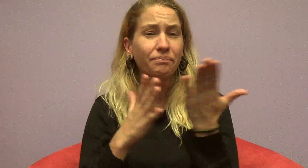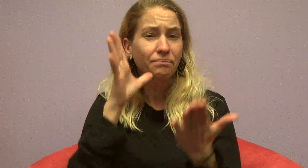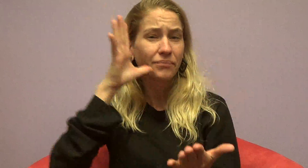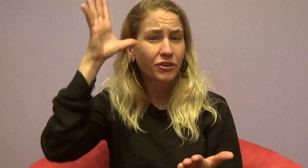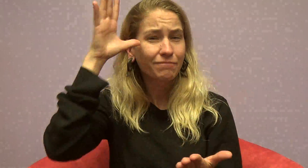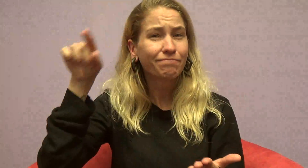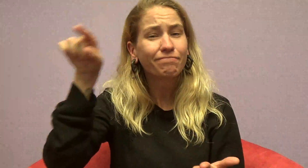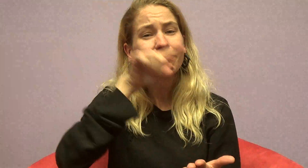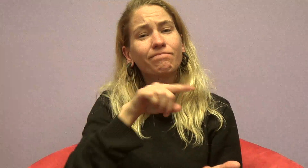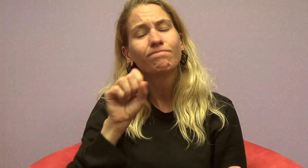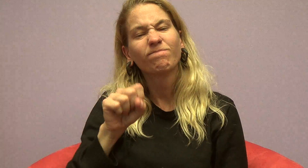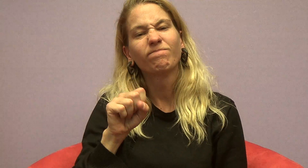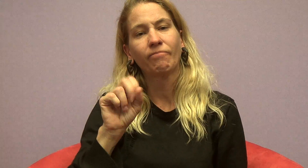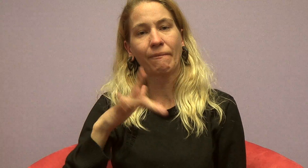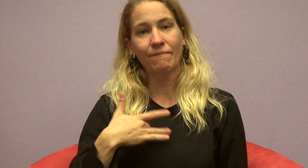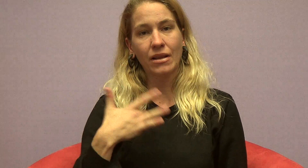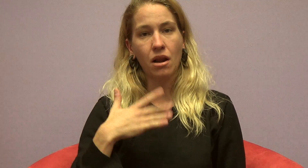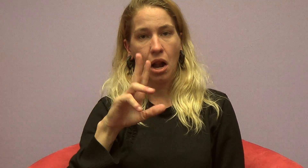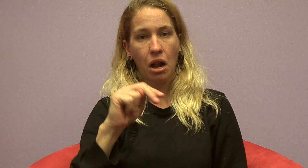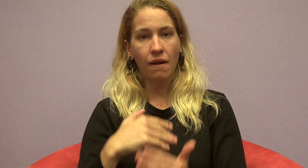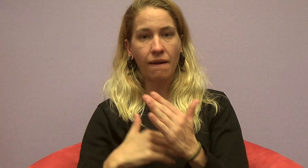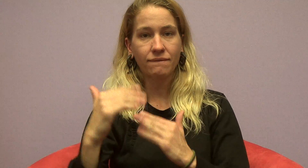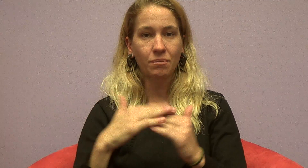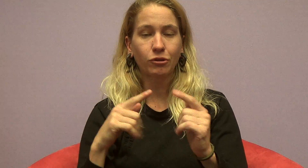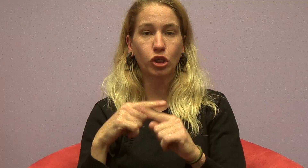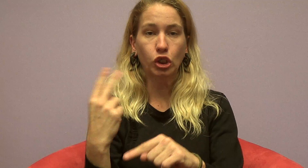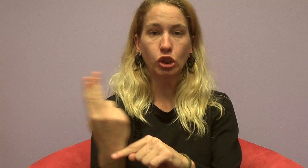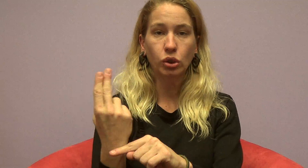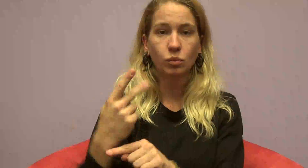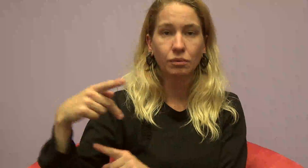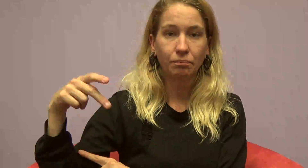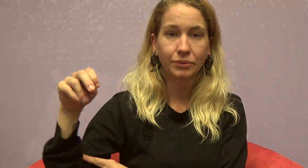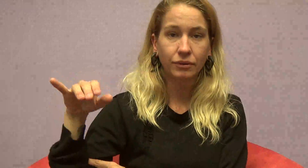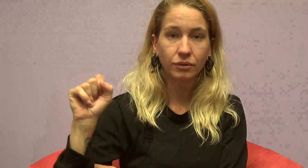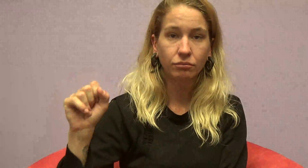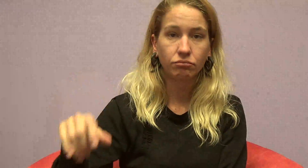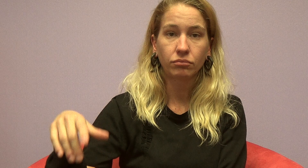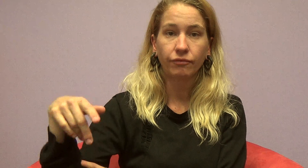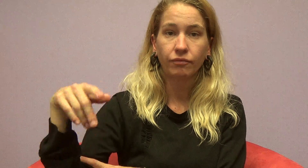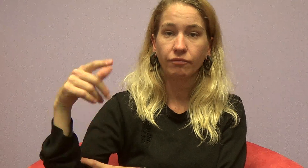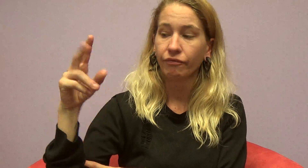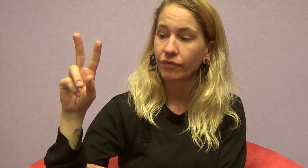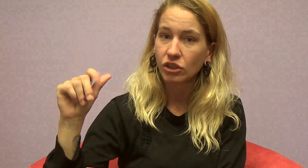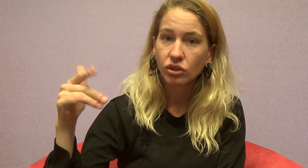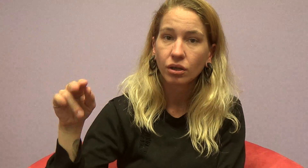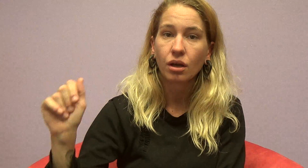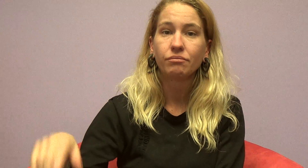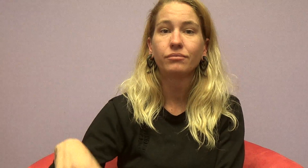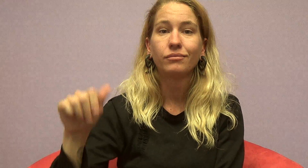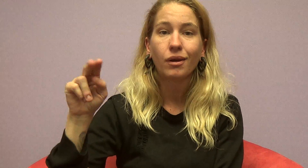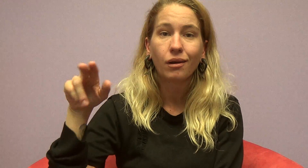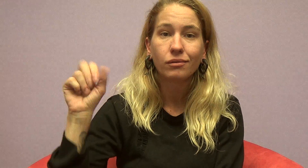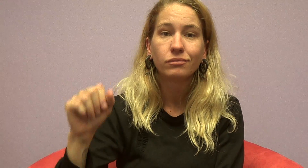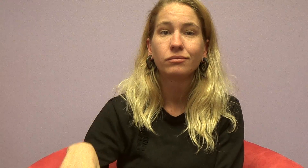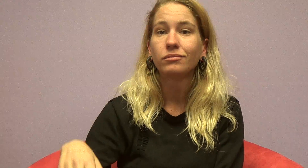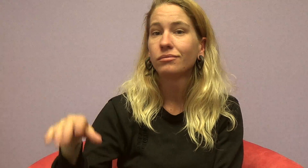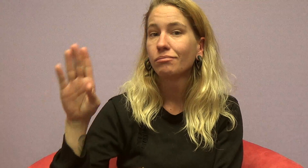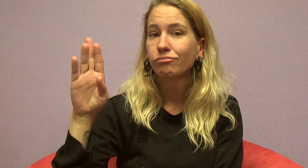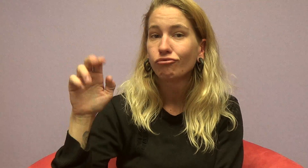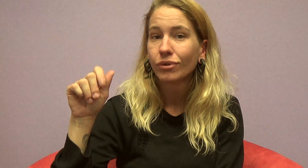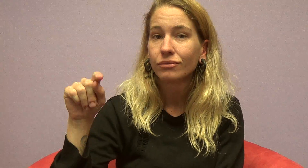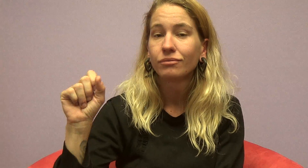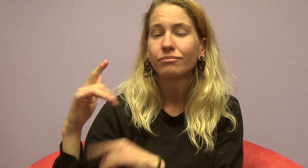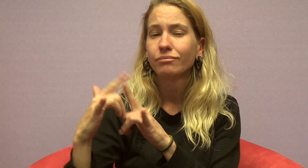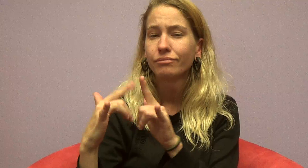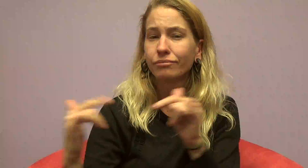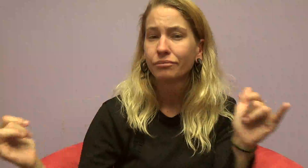There are parents out there who feel uncomfortable to use words like penis, vagina, anus, breasts, etc.